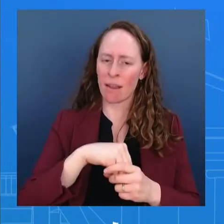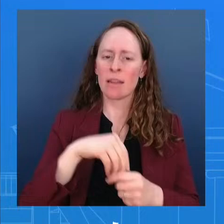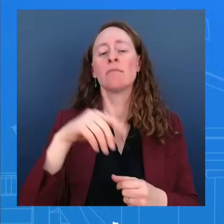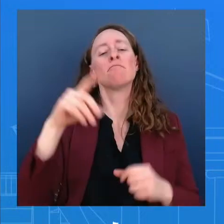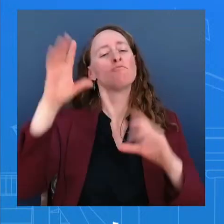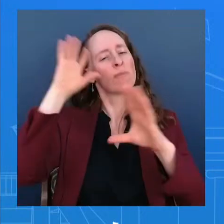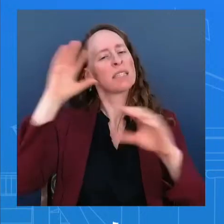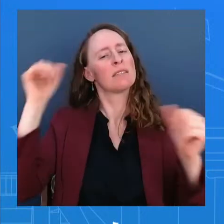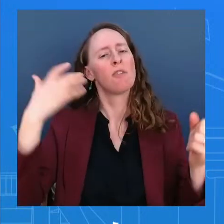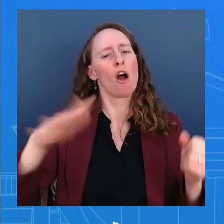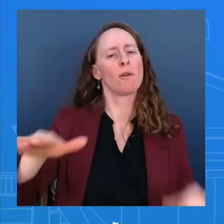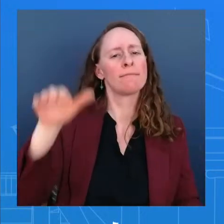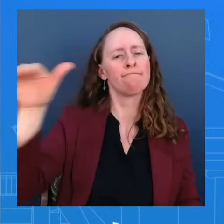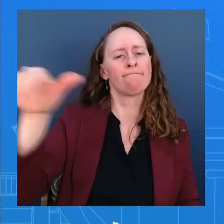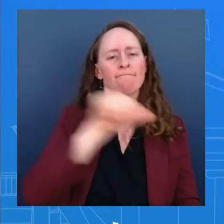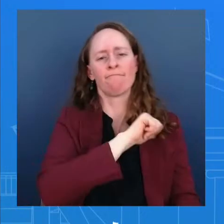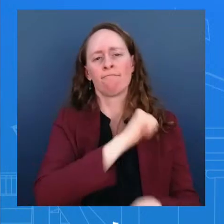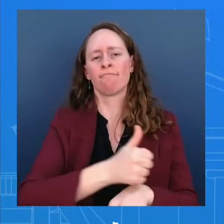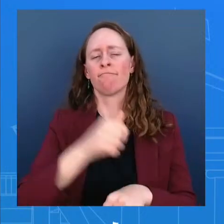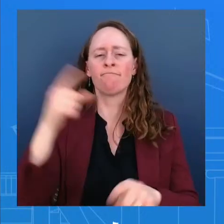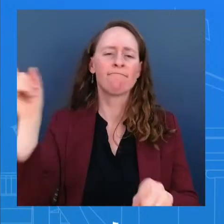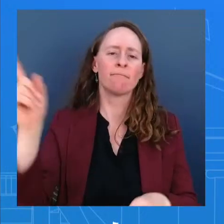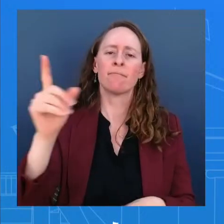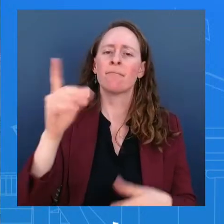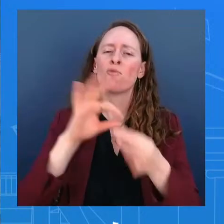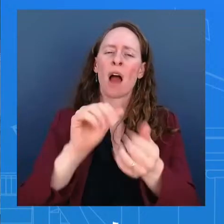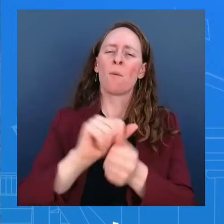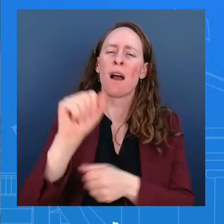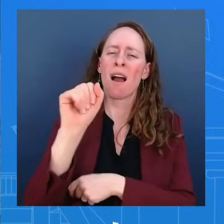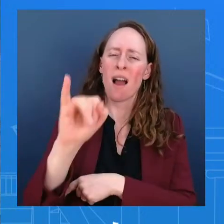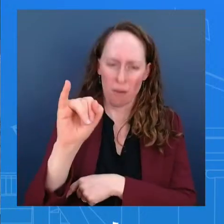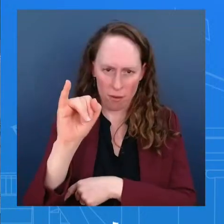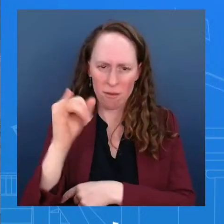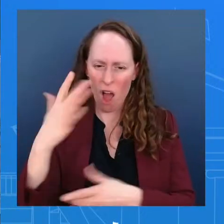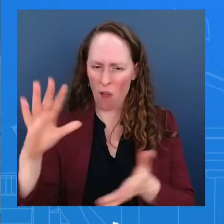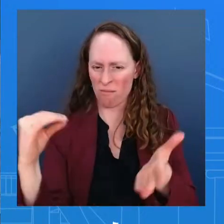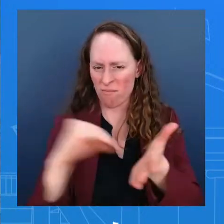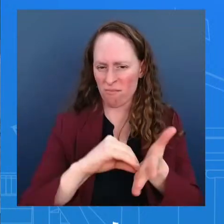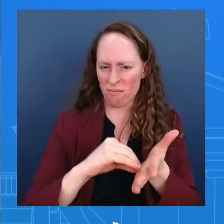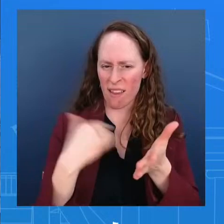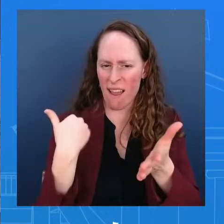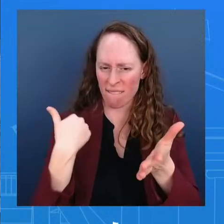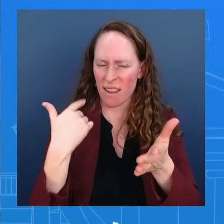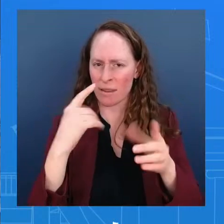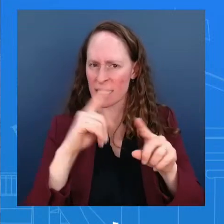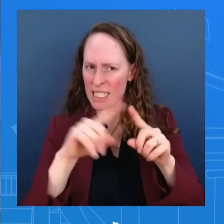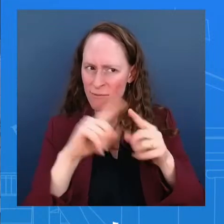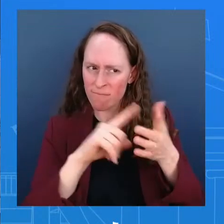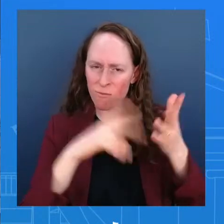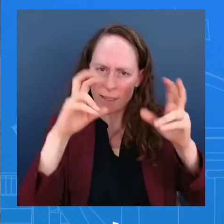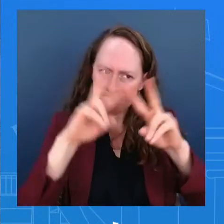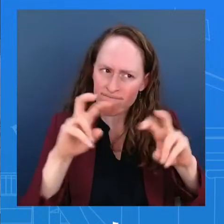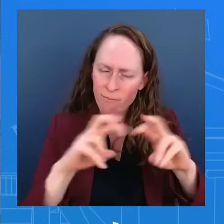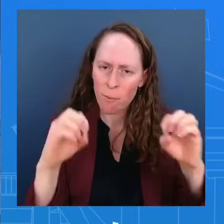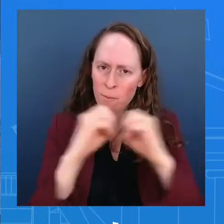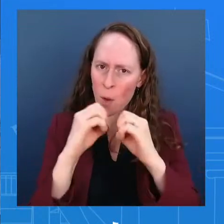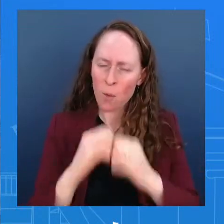alongside a number of these other risks. The Press: And also, two other questions. One on hate. On the national security front,